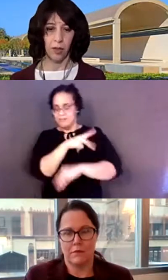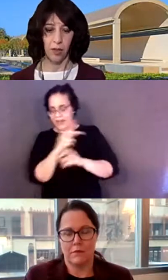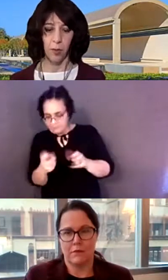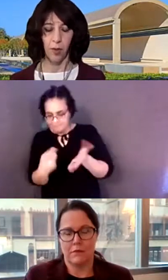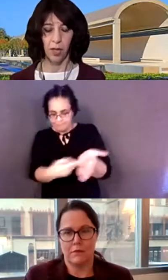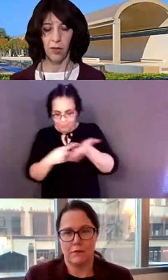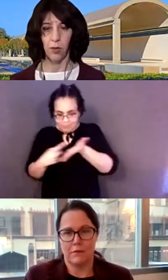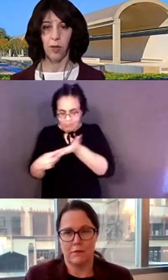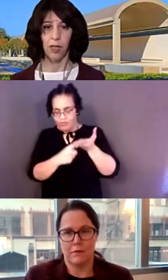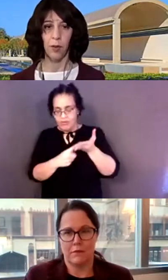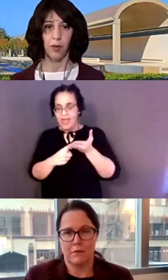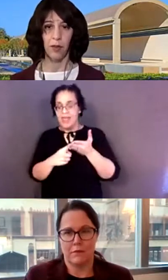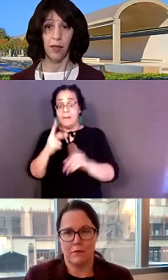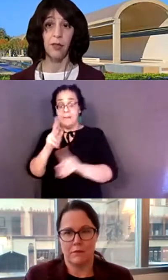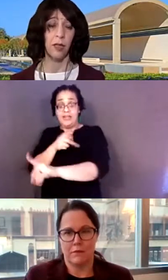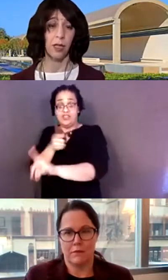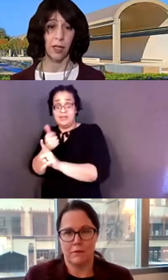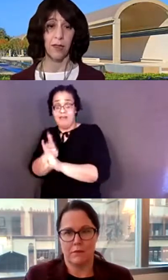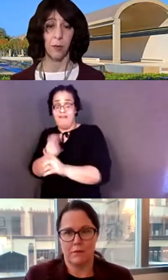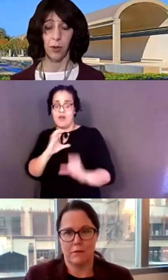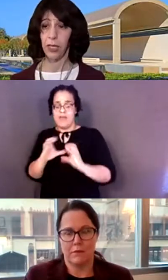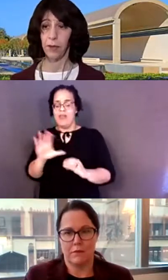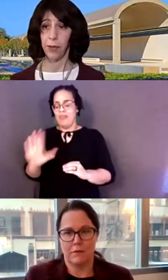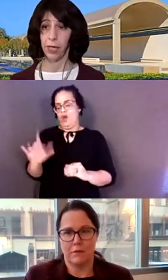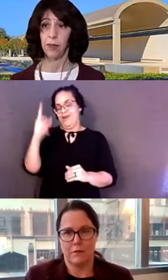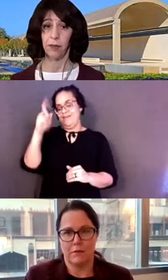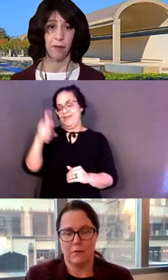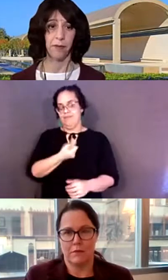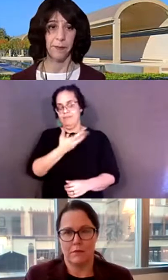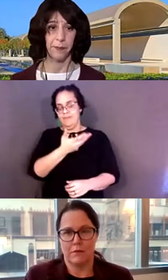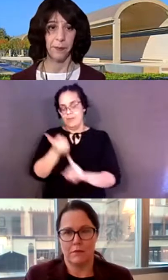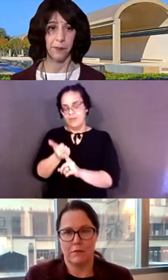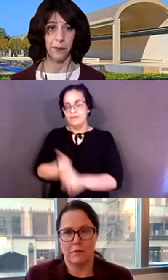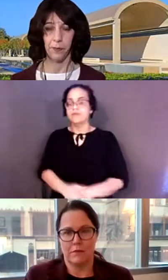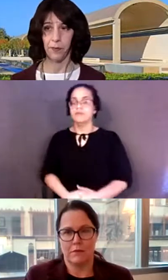communicate to the hospital, these are the needs that we need to meet.